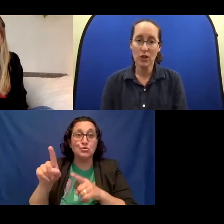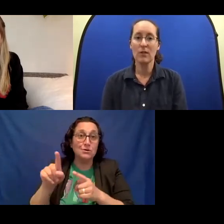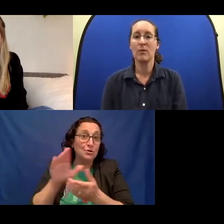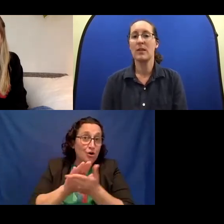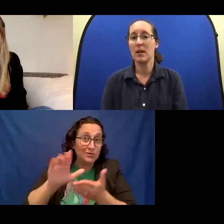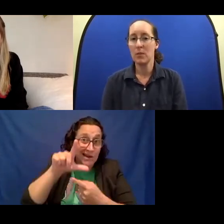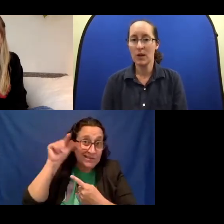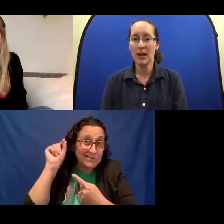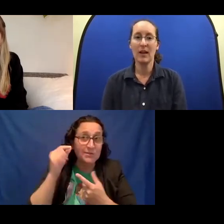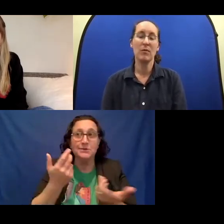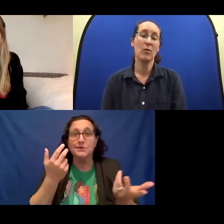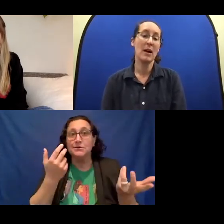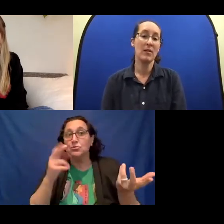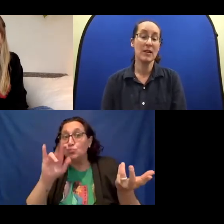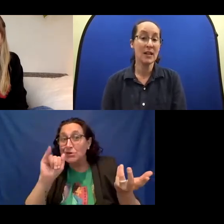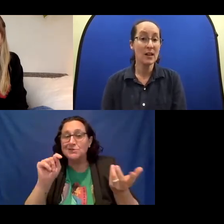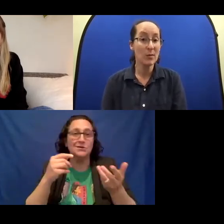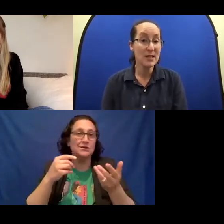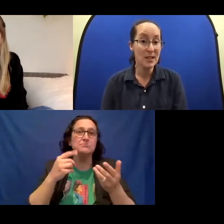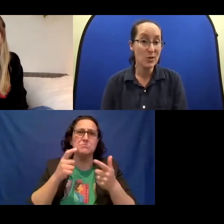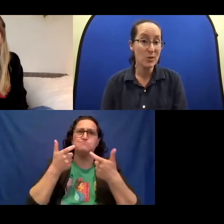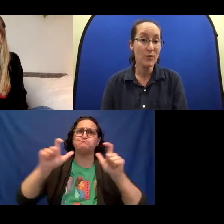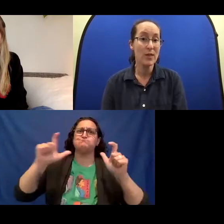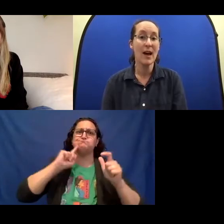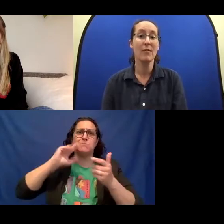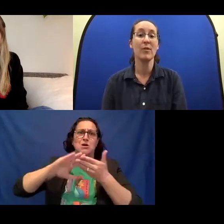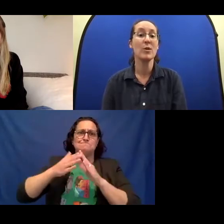with the community, who might have attended a residential school for the deaf, who uses